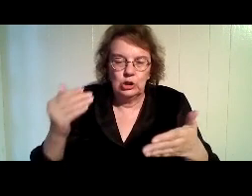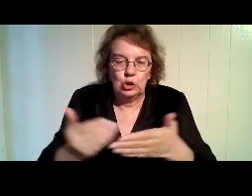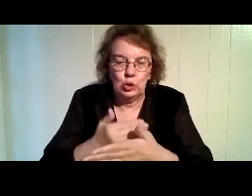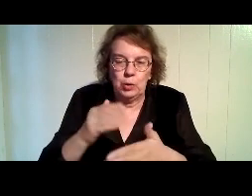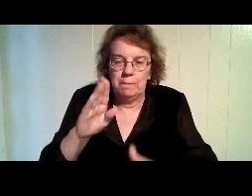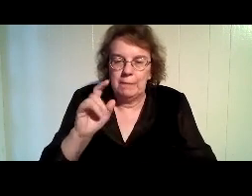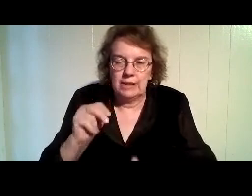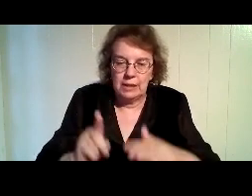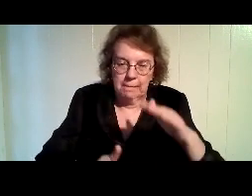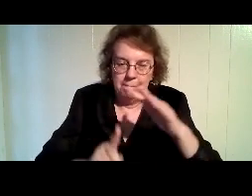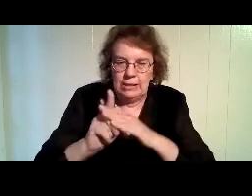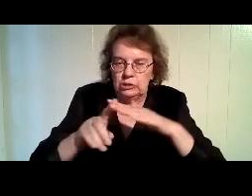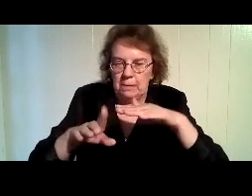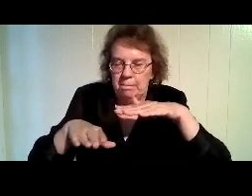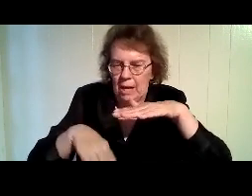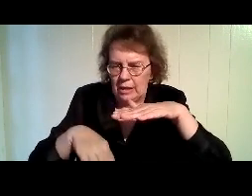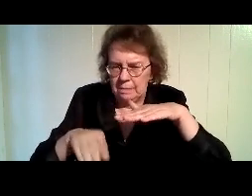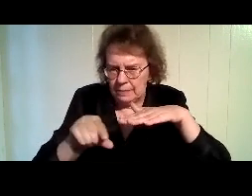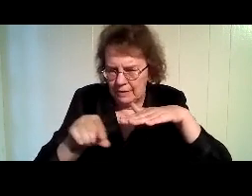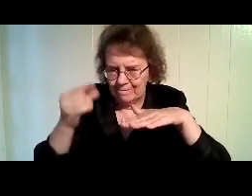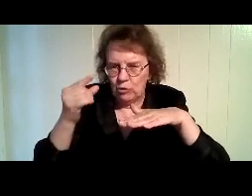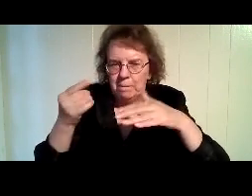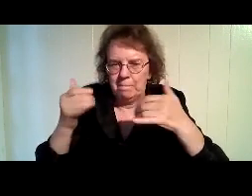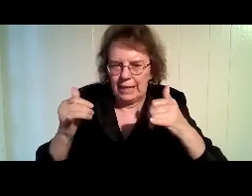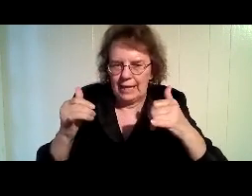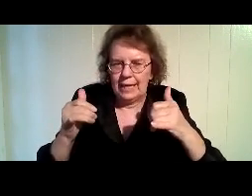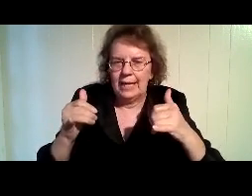bottom menu that I used to play the video. It looks like a black